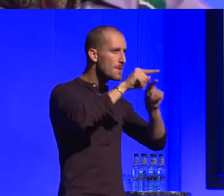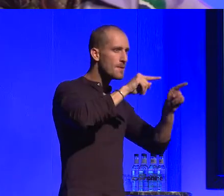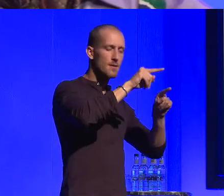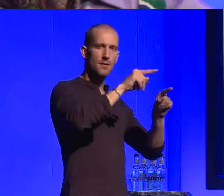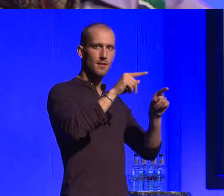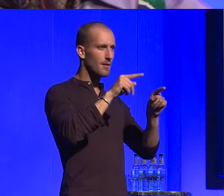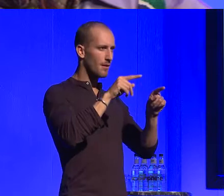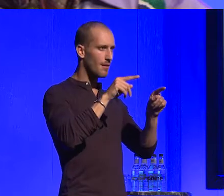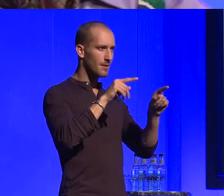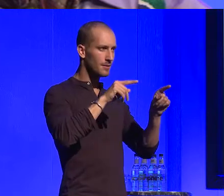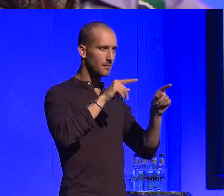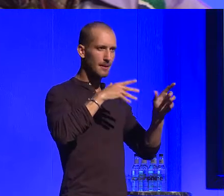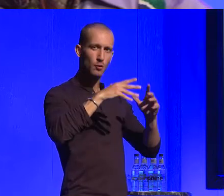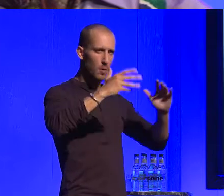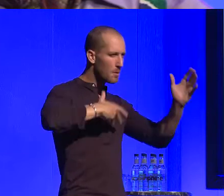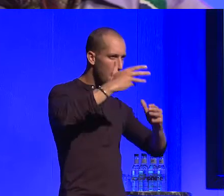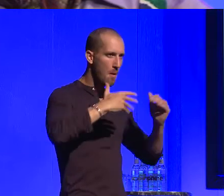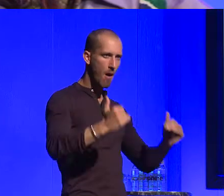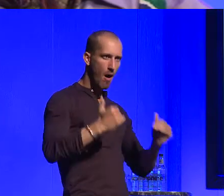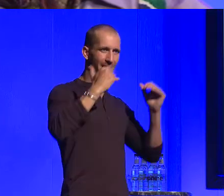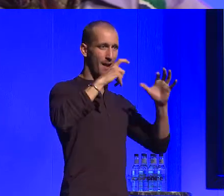inequalities, and ensures a quality for all.